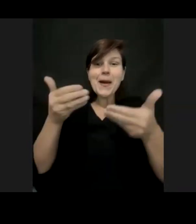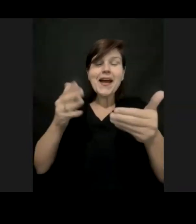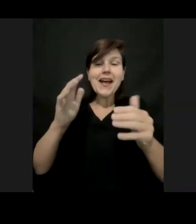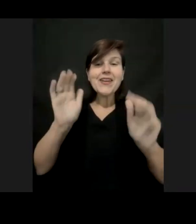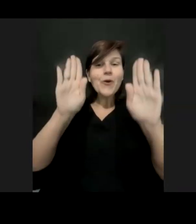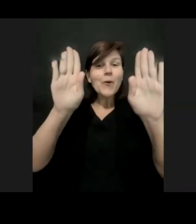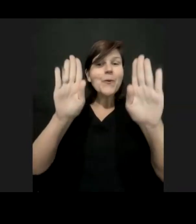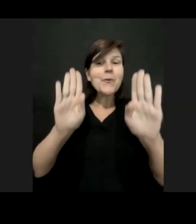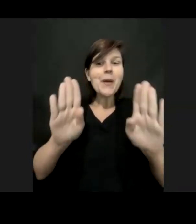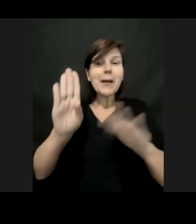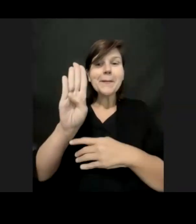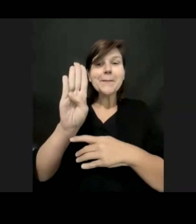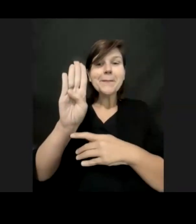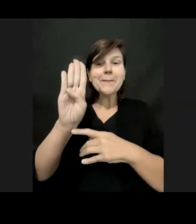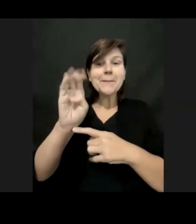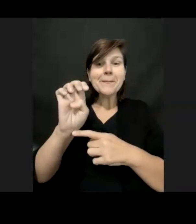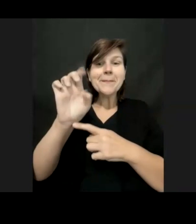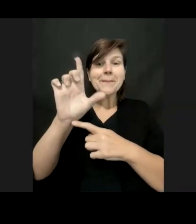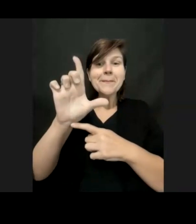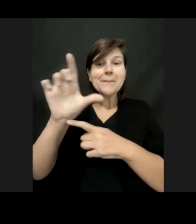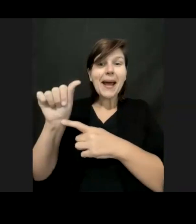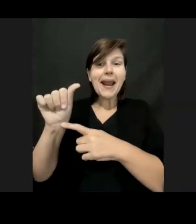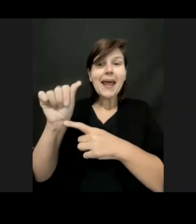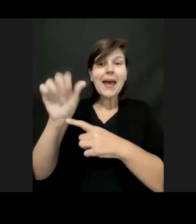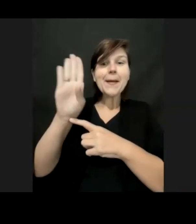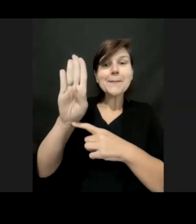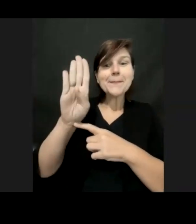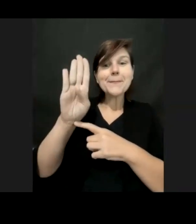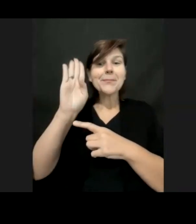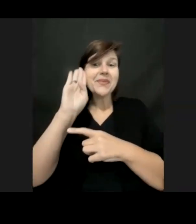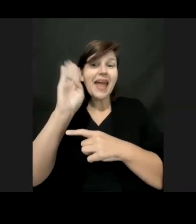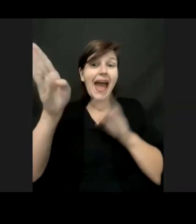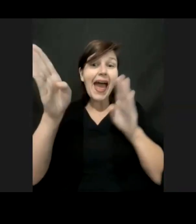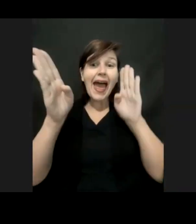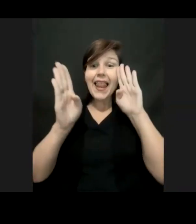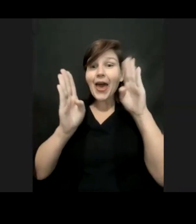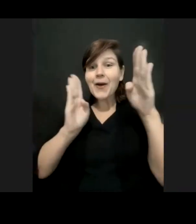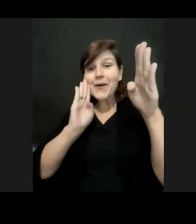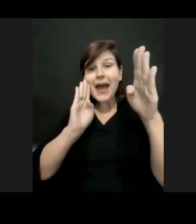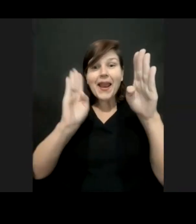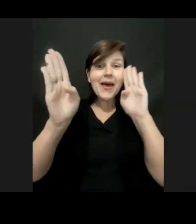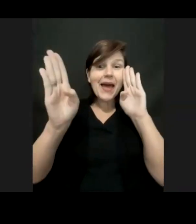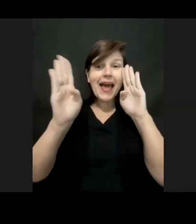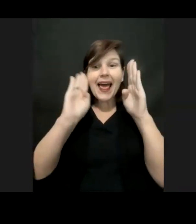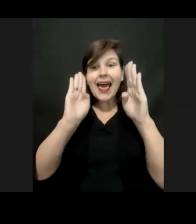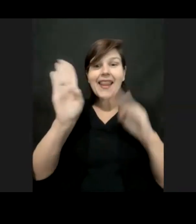Here we go, Bella. A-Bella, Bella, hello Bella. Bella, Bella, hello Bella.